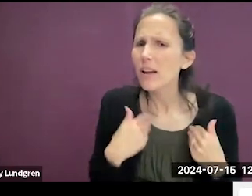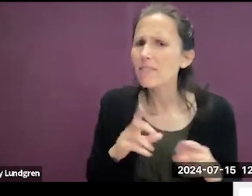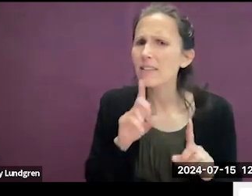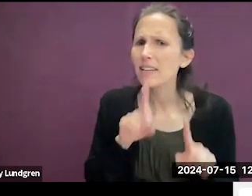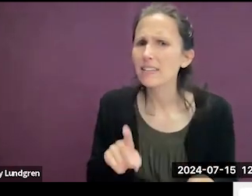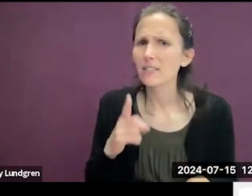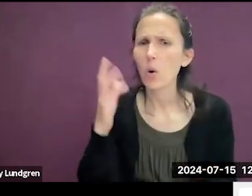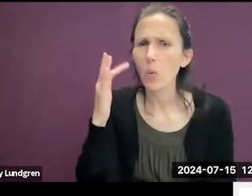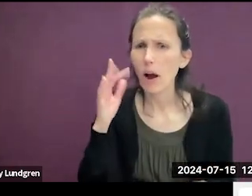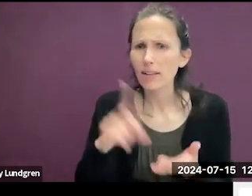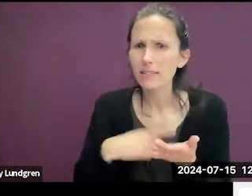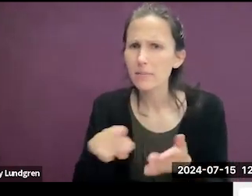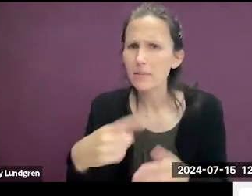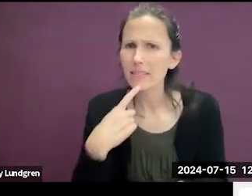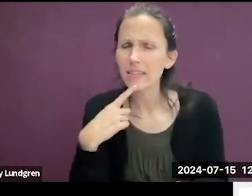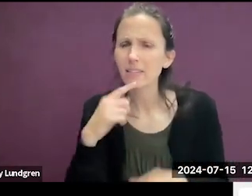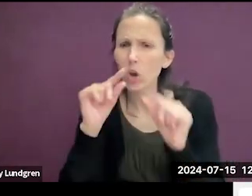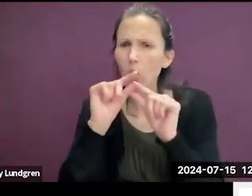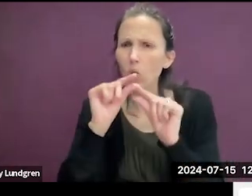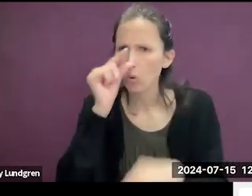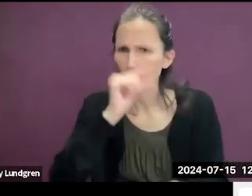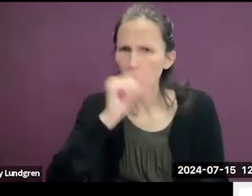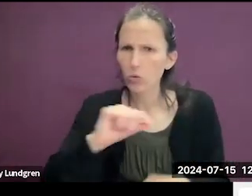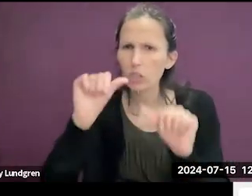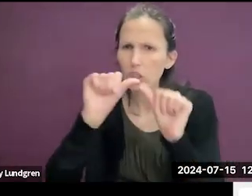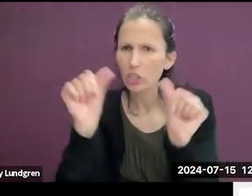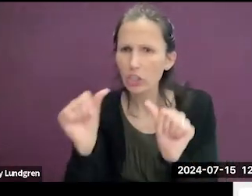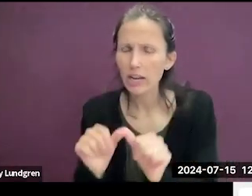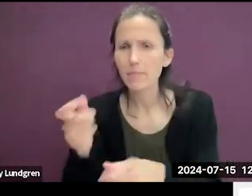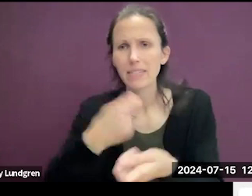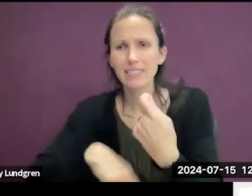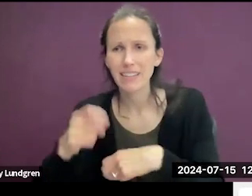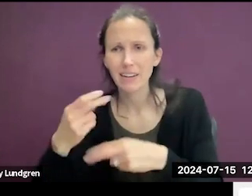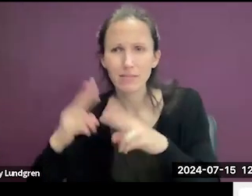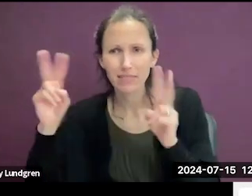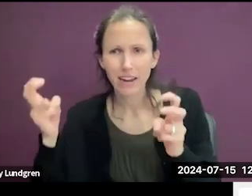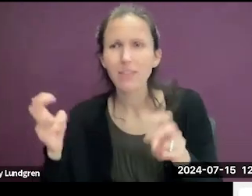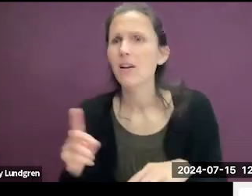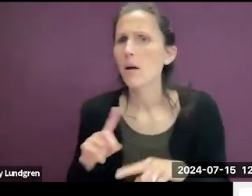that will say Google shape instead of title. But I do see that a lot as well.